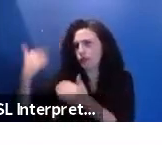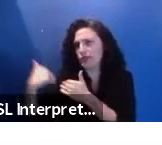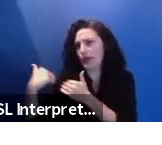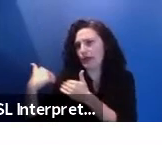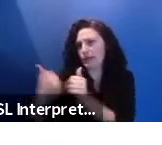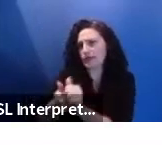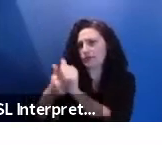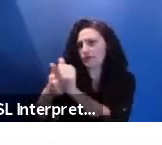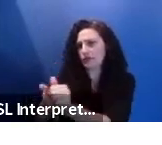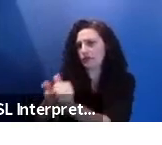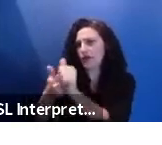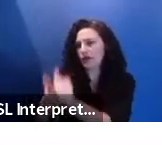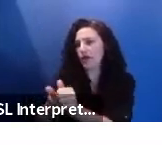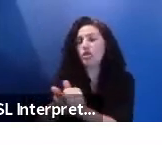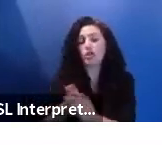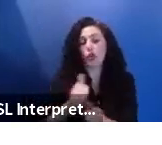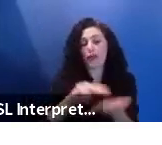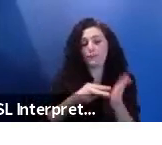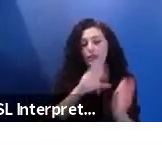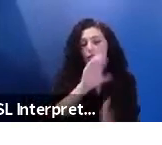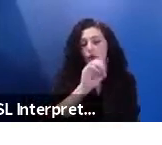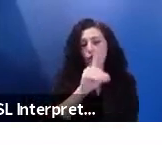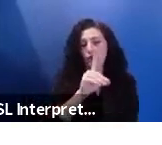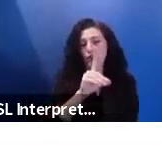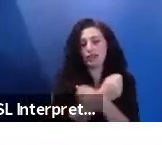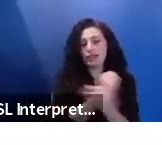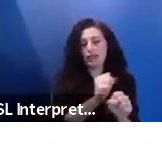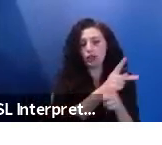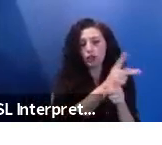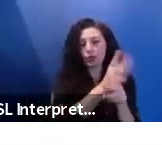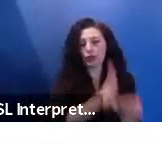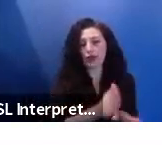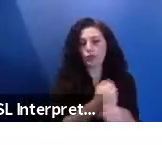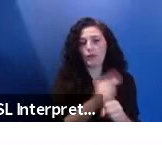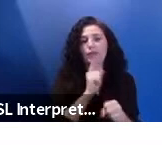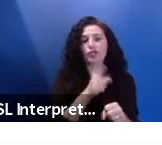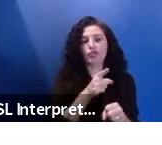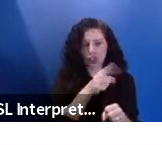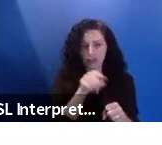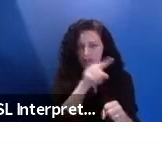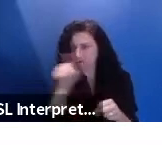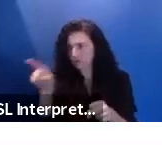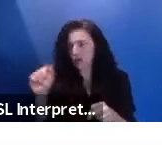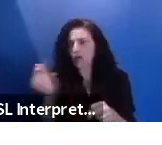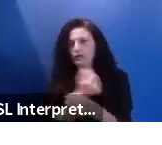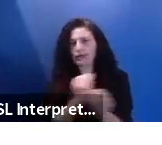COVID Safety Supervisor to enforce. In addition to that, I do want to just note, in accordance with the return to work protocols,